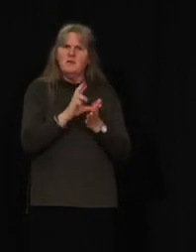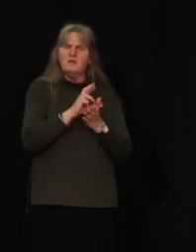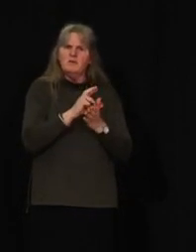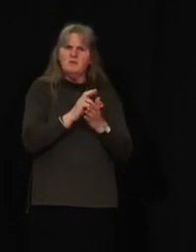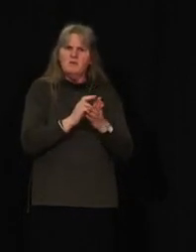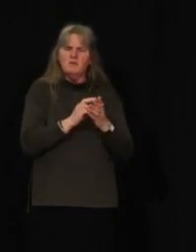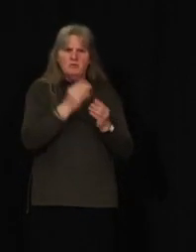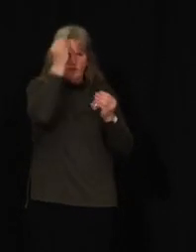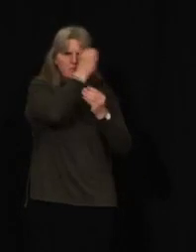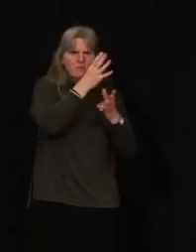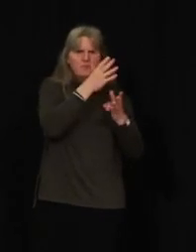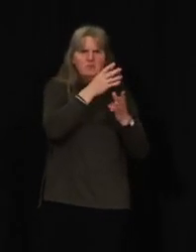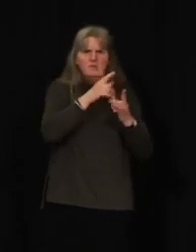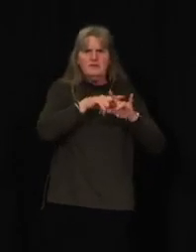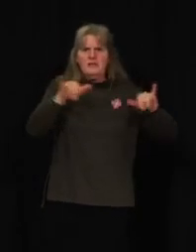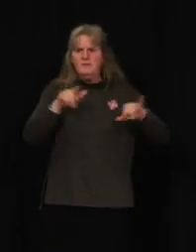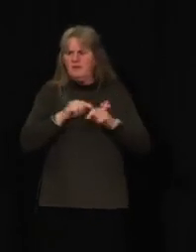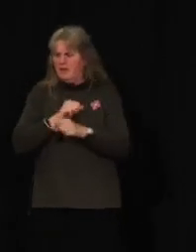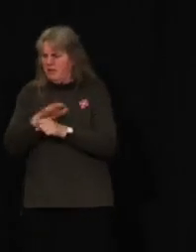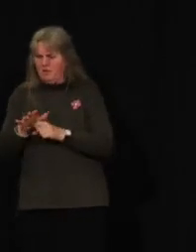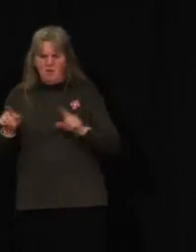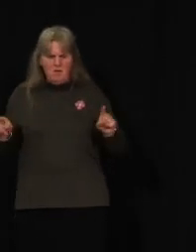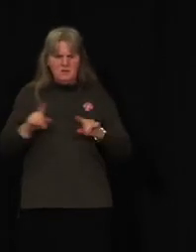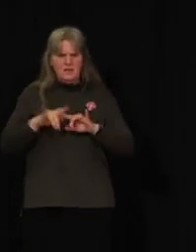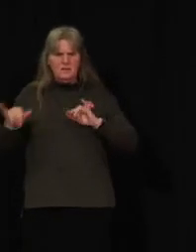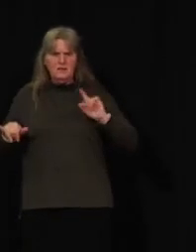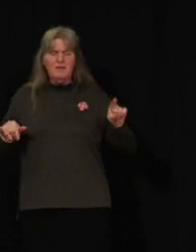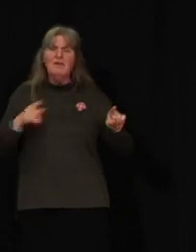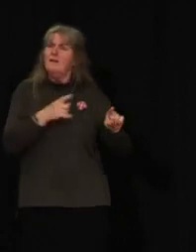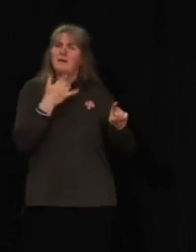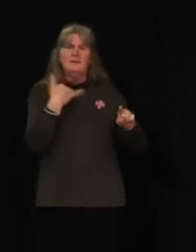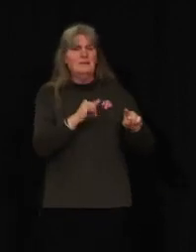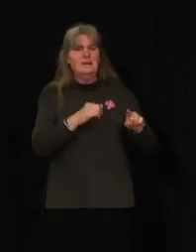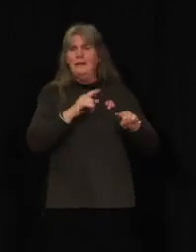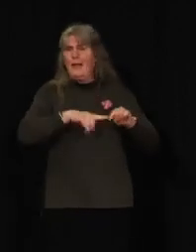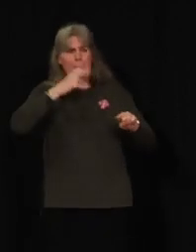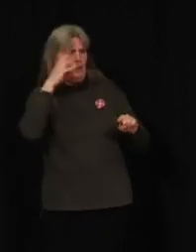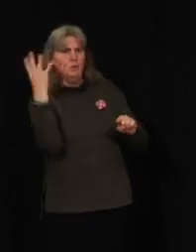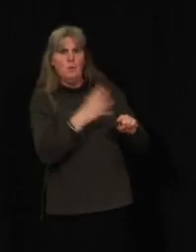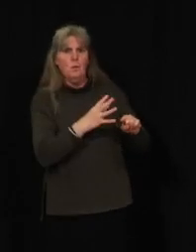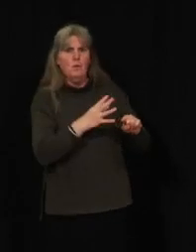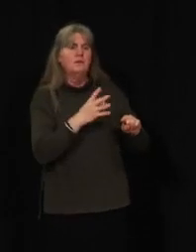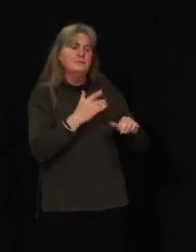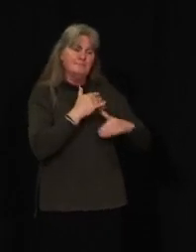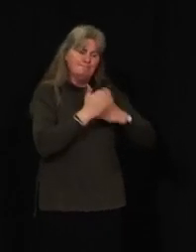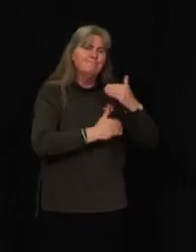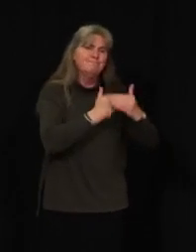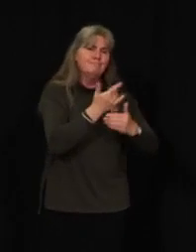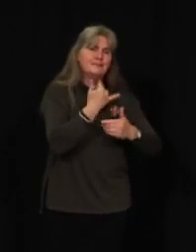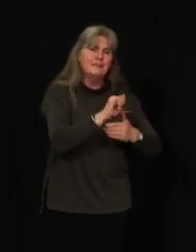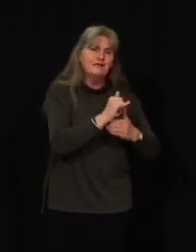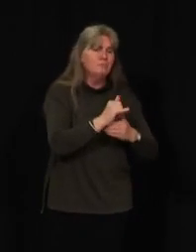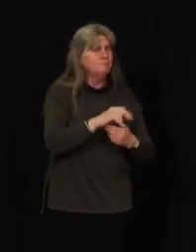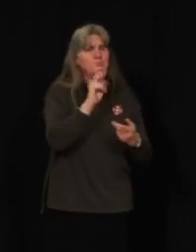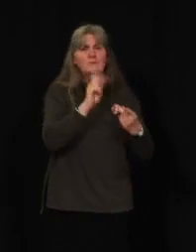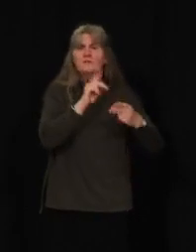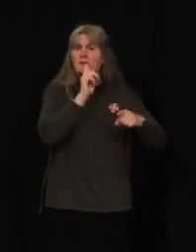pandemic. As much as possible, the show really must go on. And in some respects, this is a perfect time.